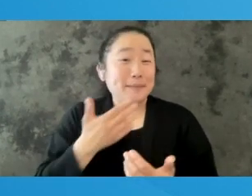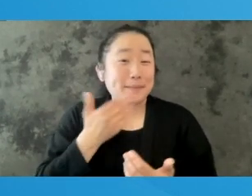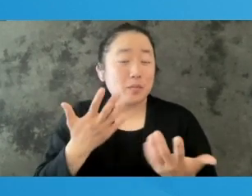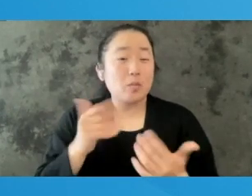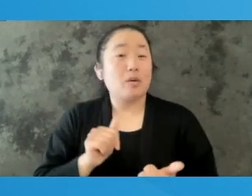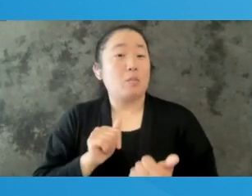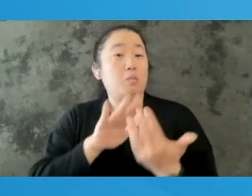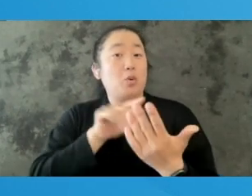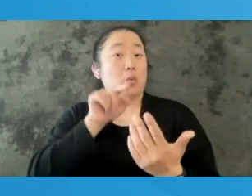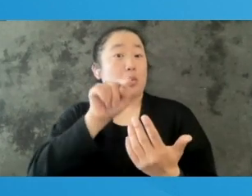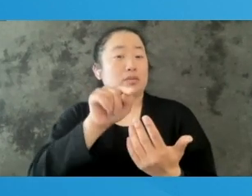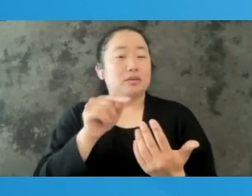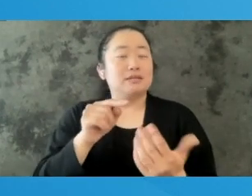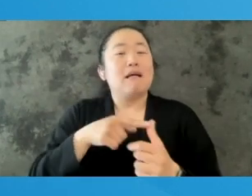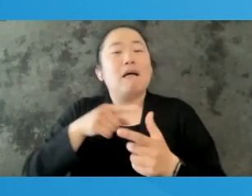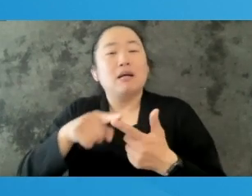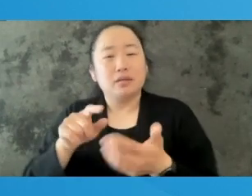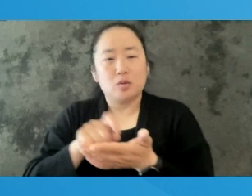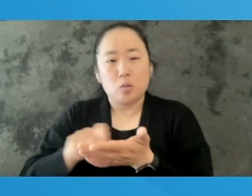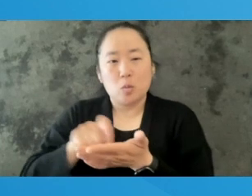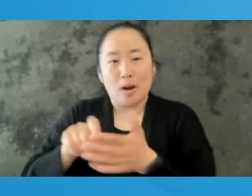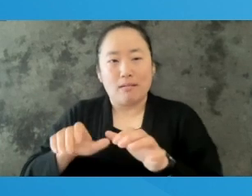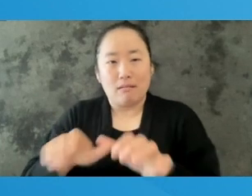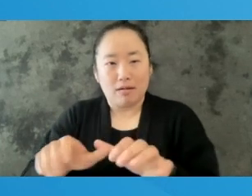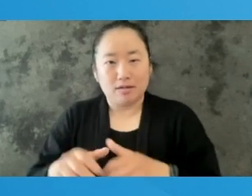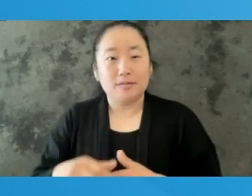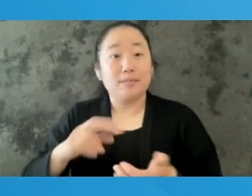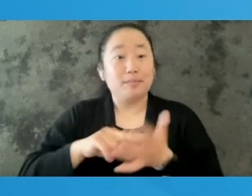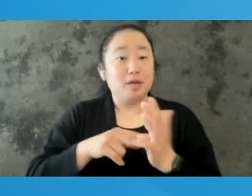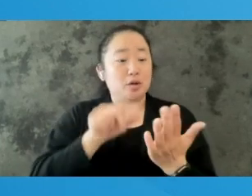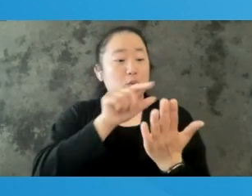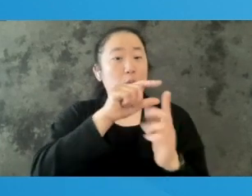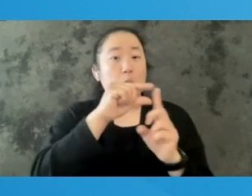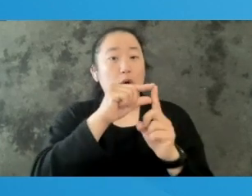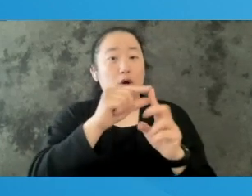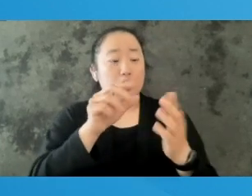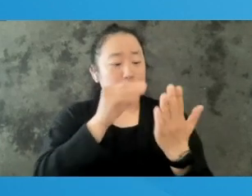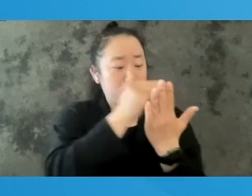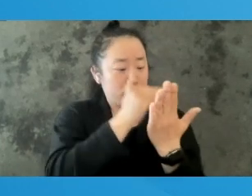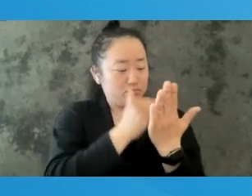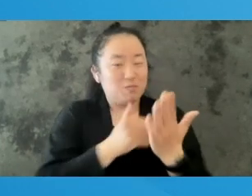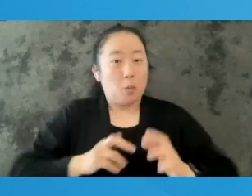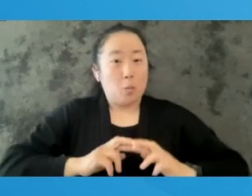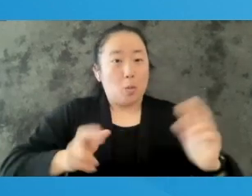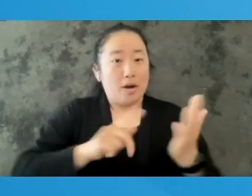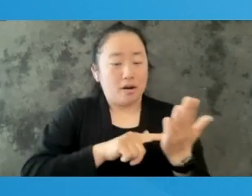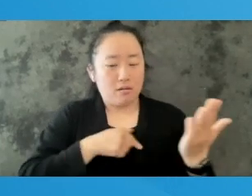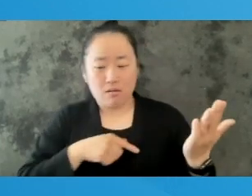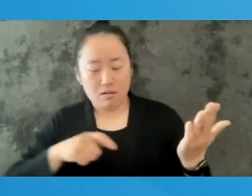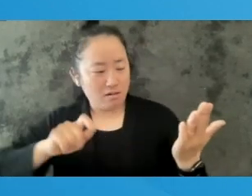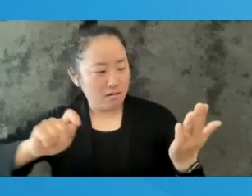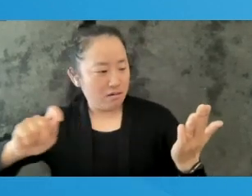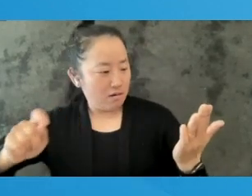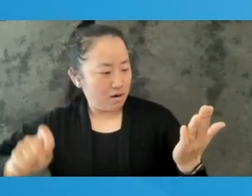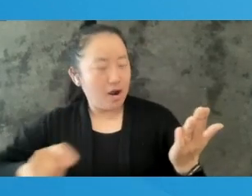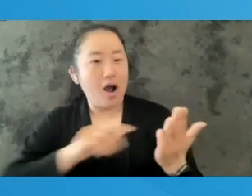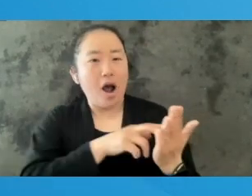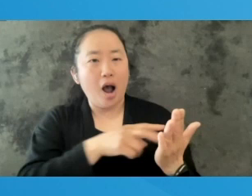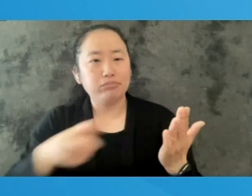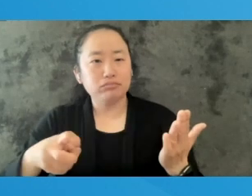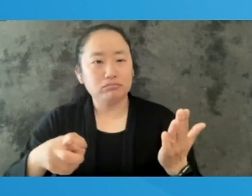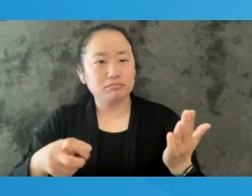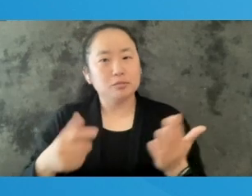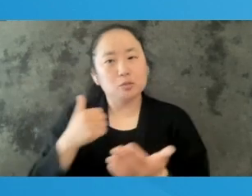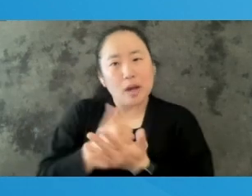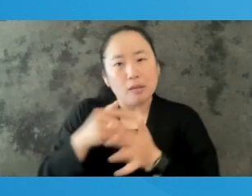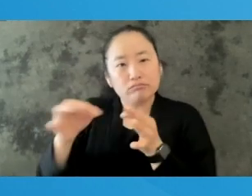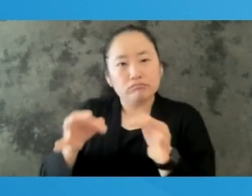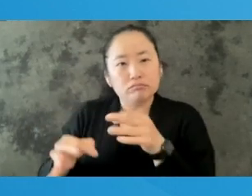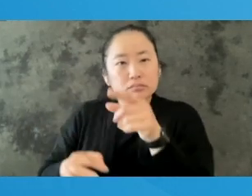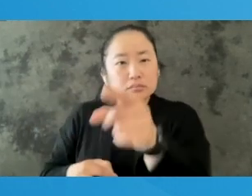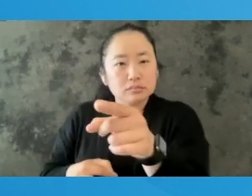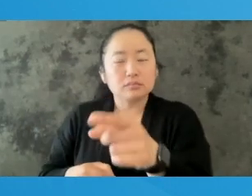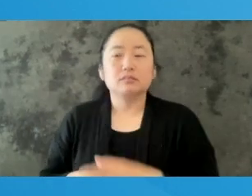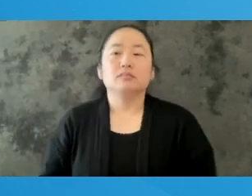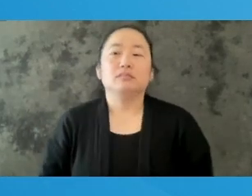So, they have all of these wonderful, wonderful words to describe and will help support their